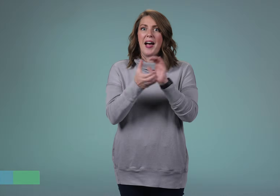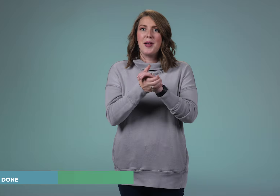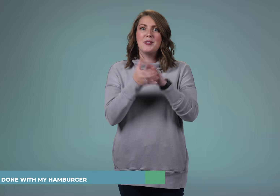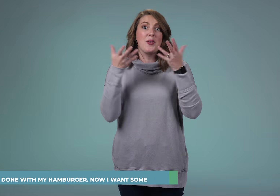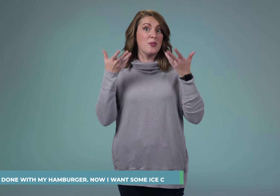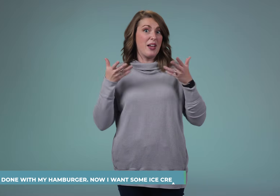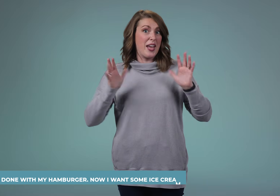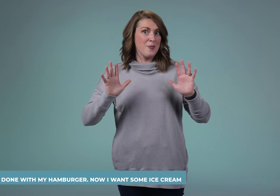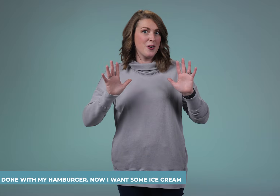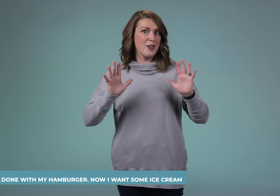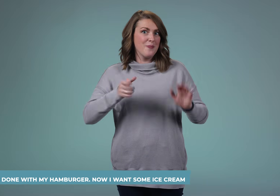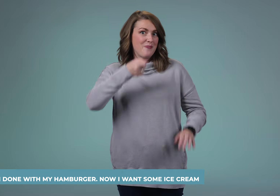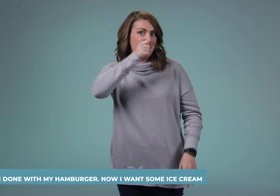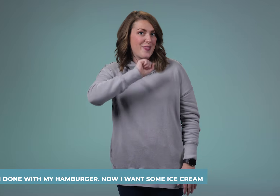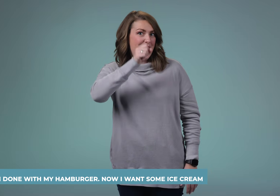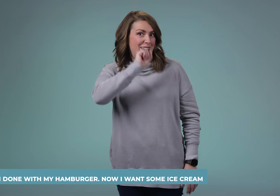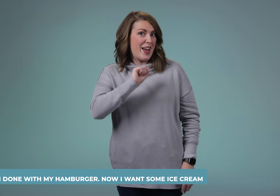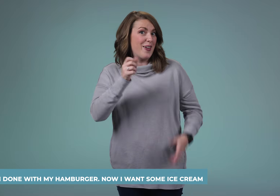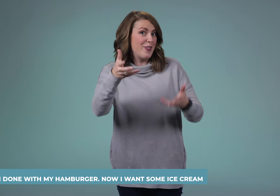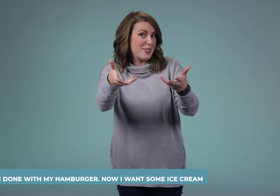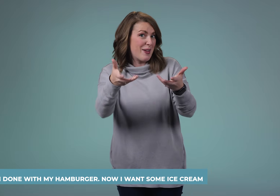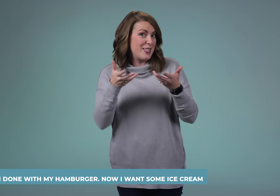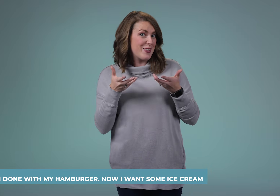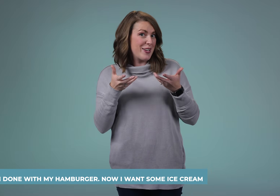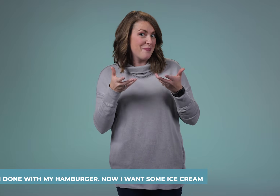I'm done with my hamburger, now I want some ice cream.